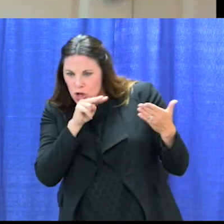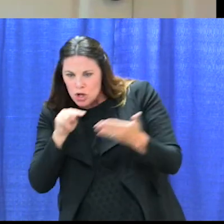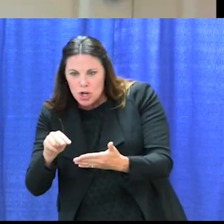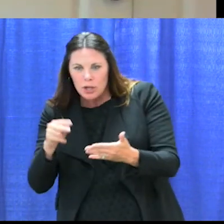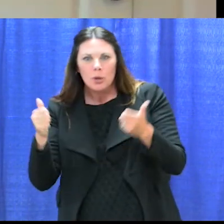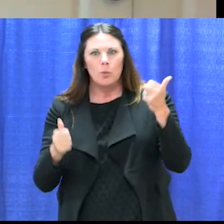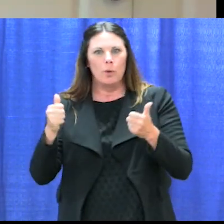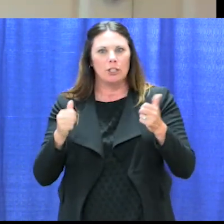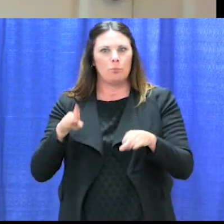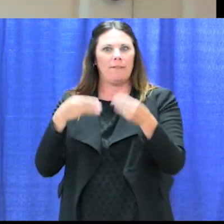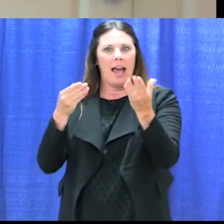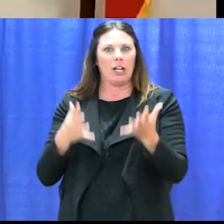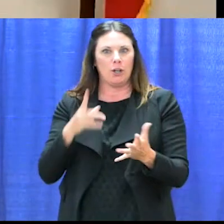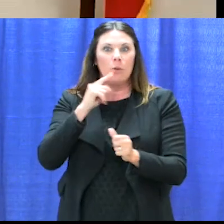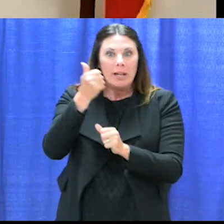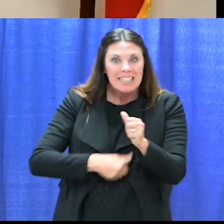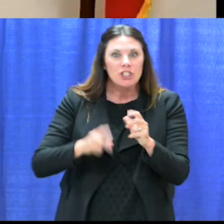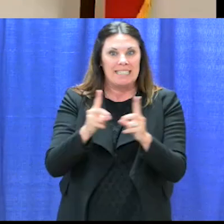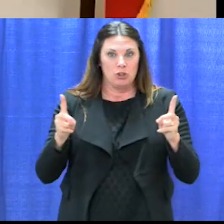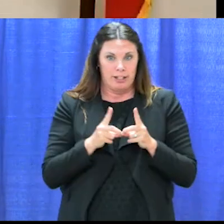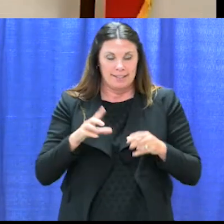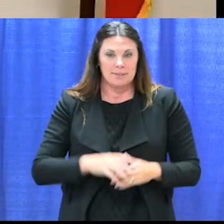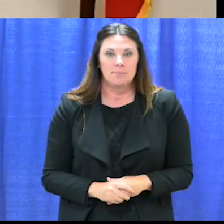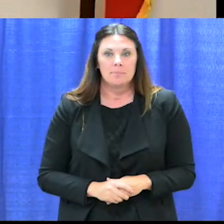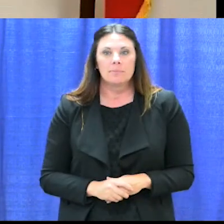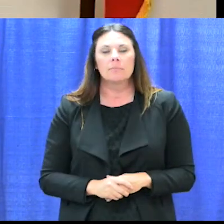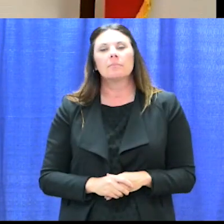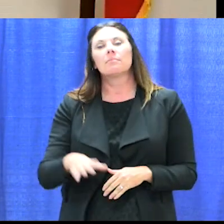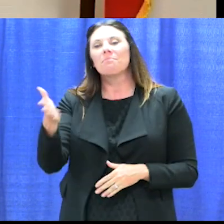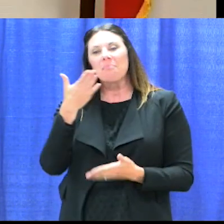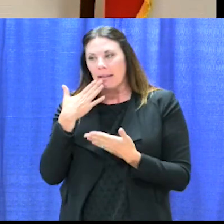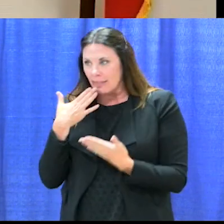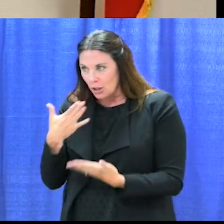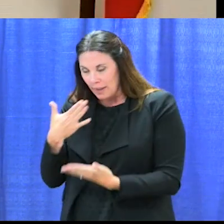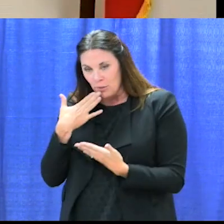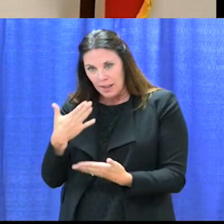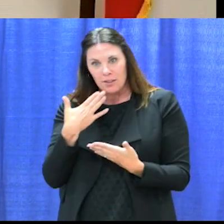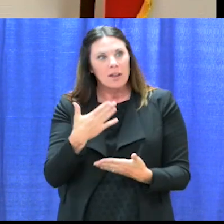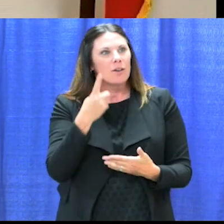Thank you. [Thurmond speaking] Thank you Rob. And again thank you Mary and Jeff and everyone at the Department of Education who's worked